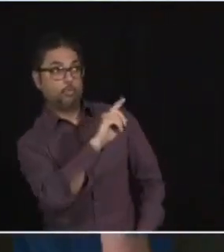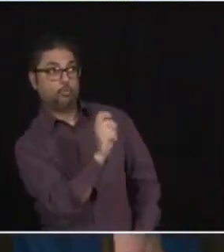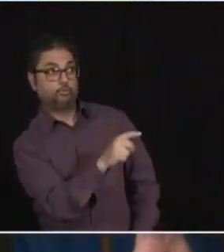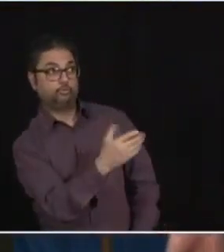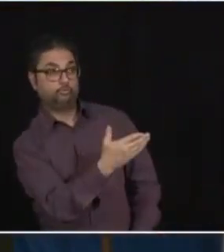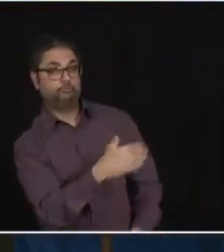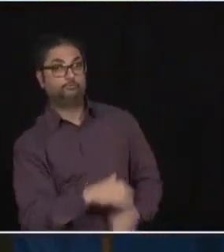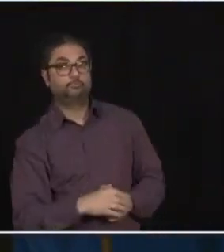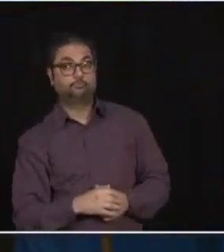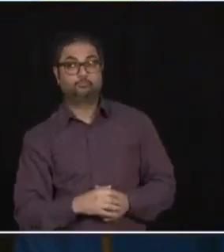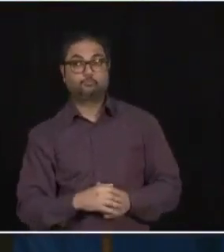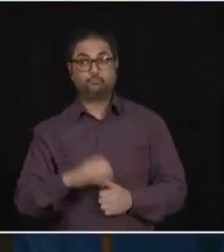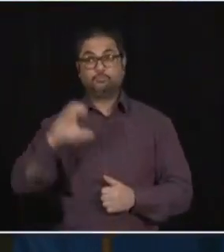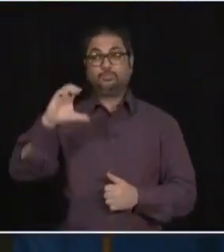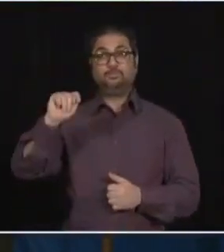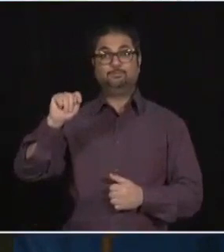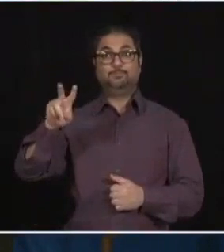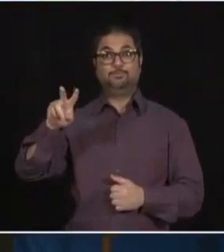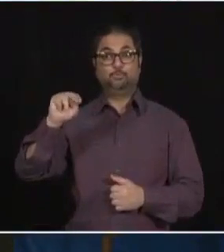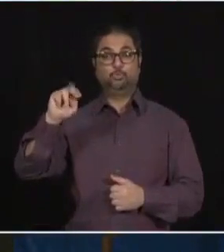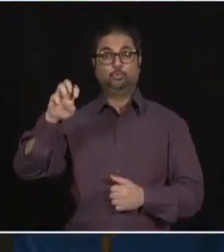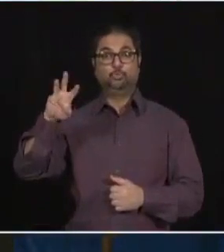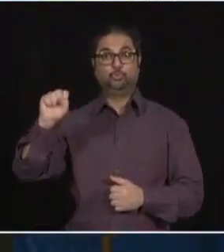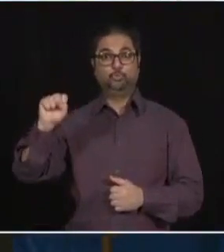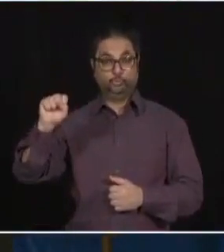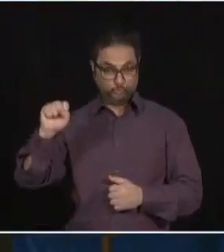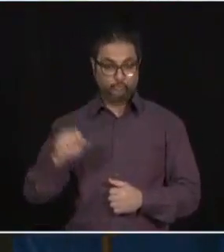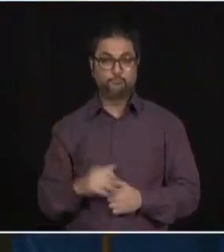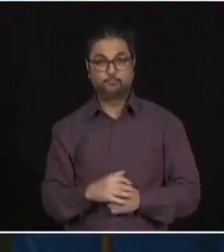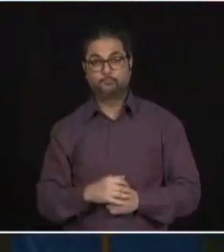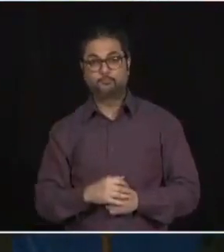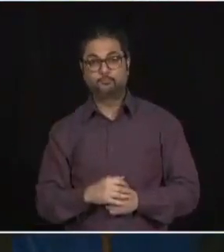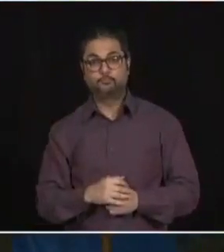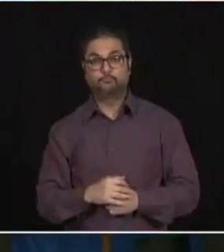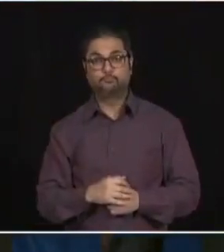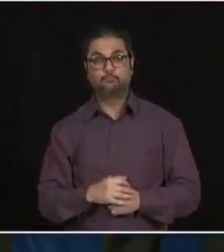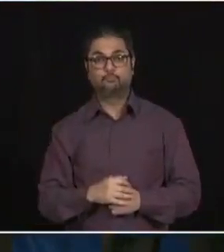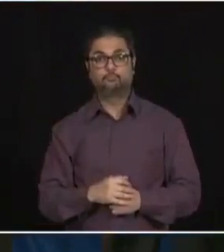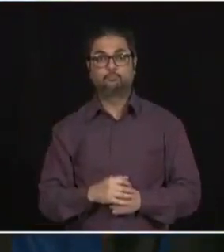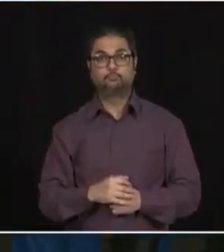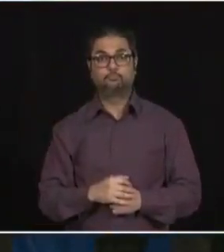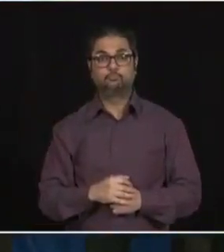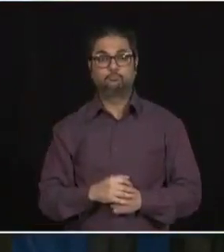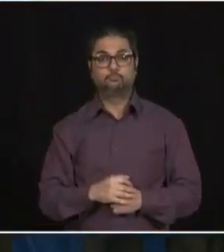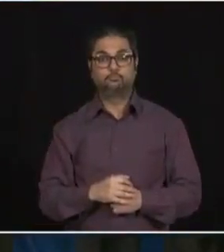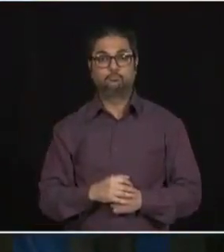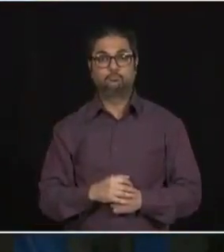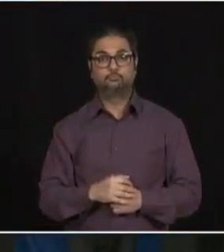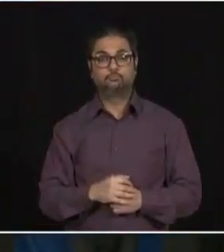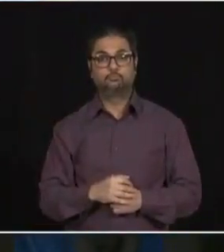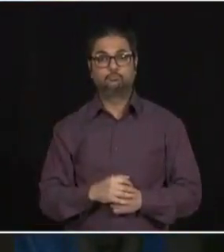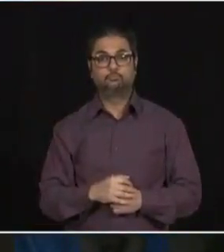News. Good afternoon, premier. If the province starts easing the restrictions and allowing businesses to